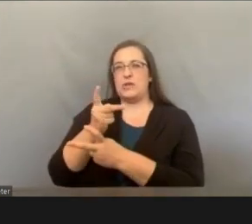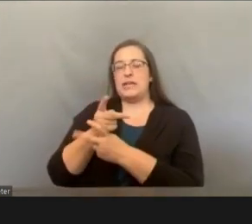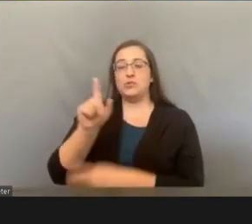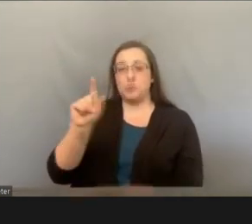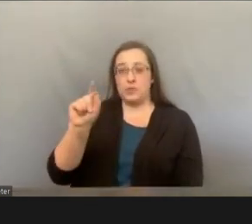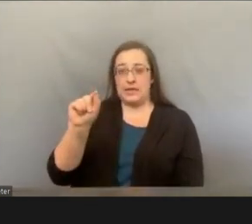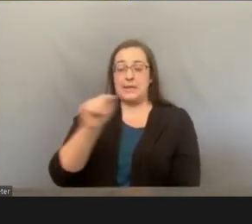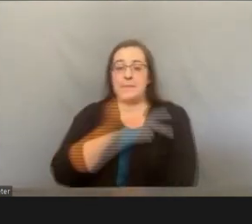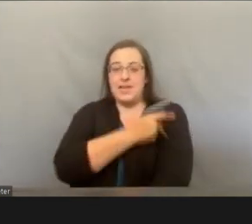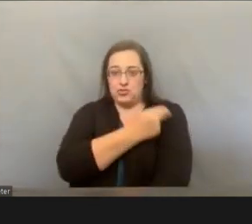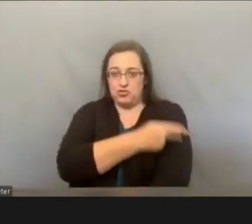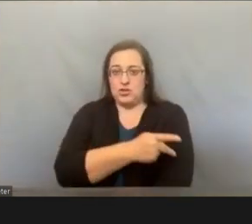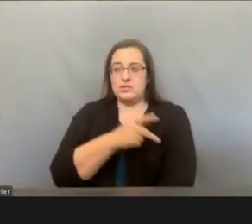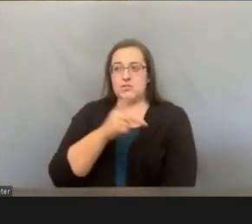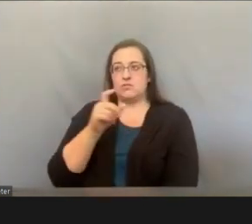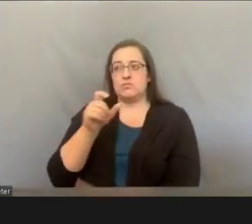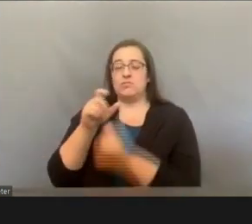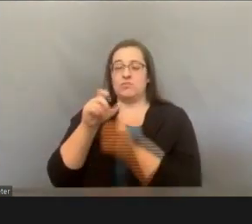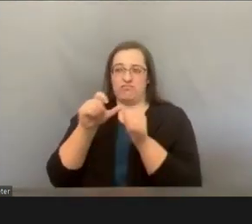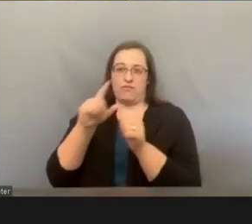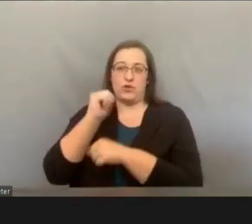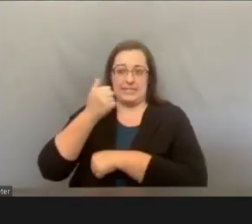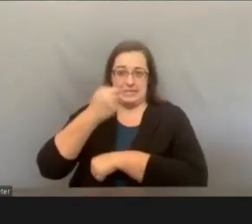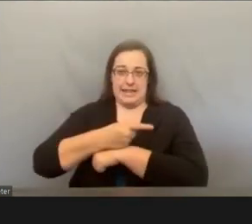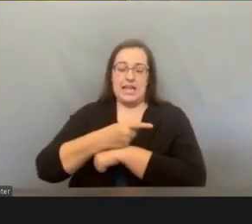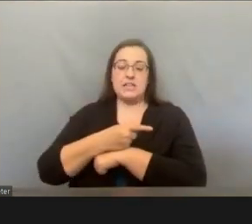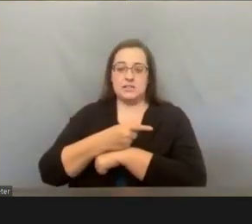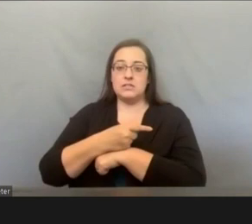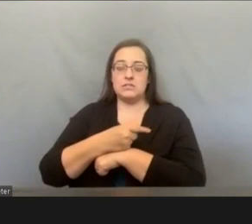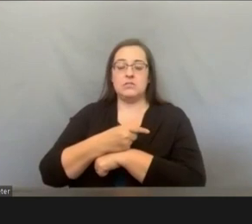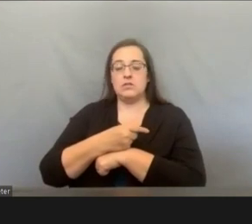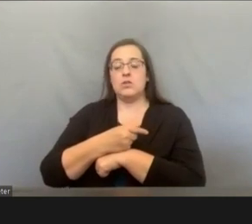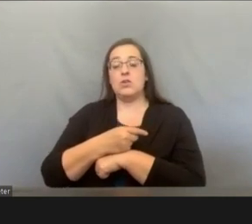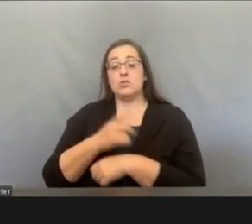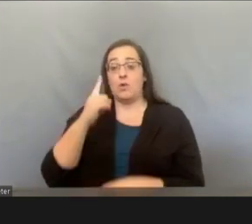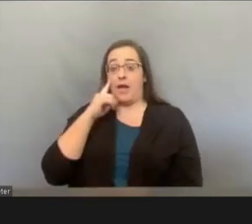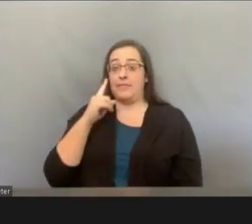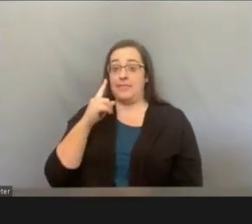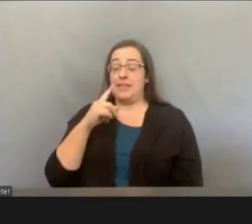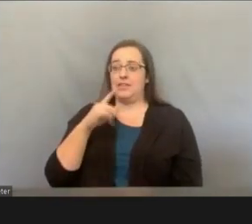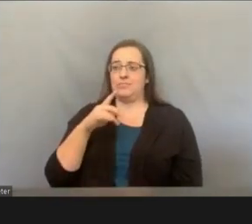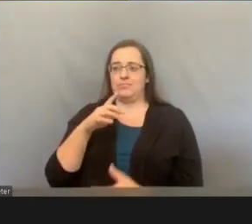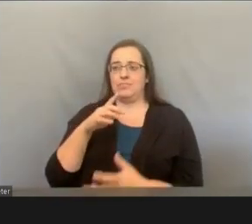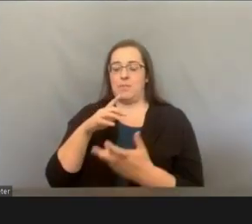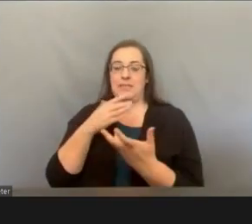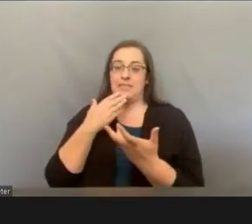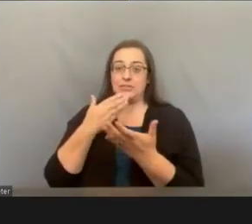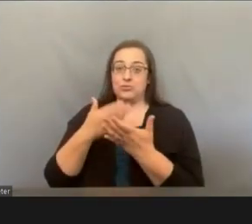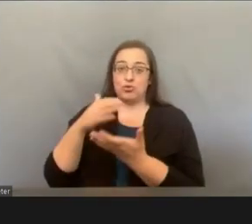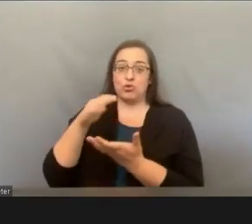I KNOW IT NORTHWEST THE ALLOTMENT WE RECEIVED WE WOULD BE ABLE TO TREAT 20 PATIENT FOR